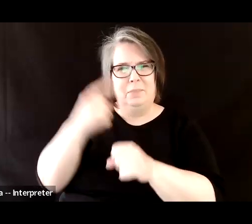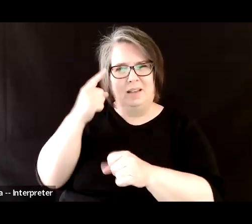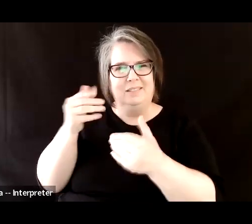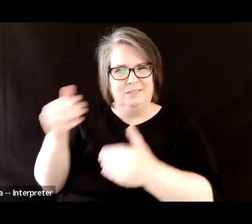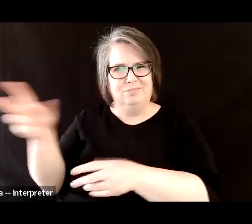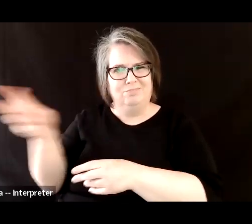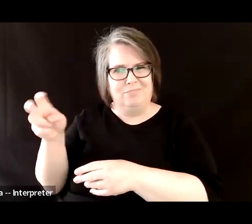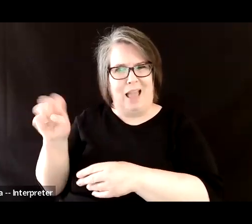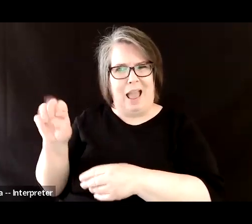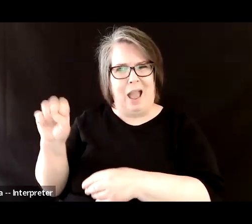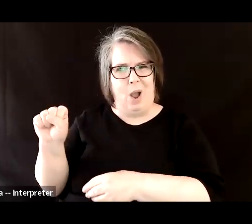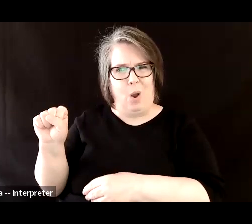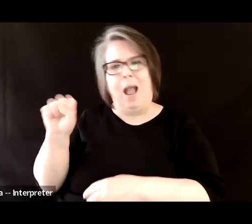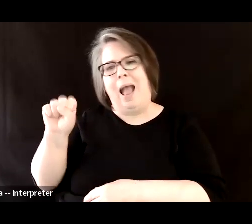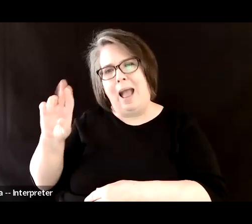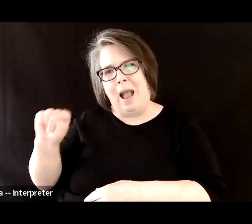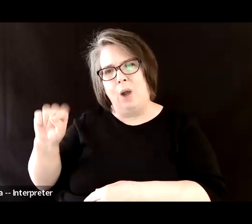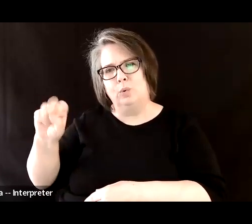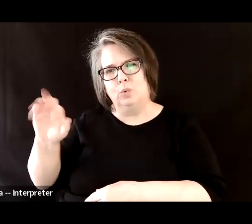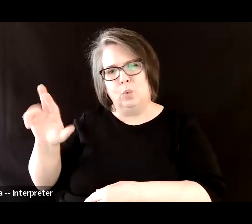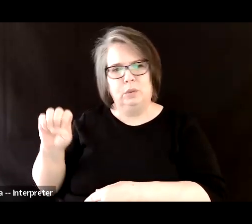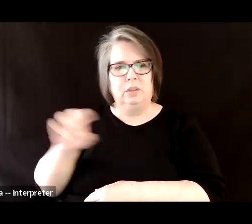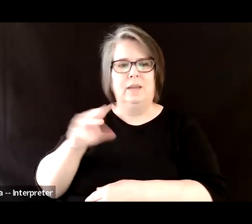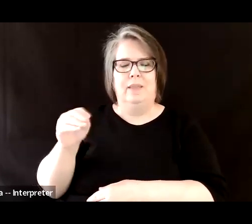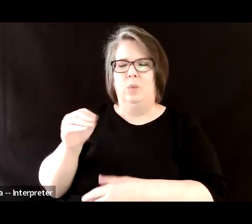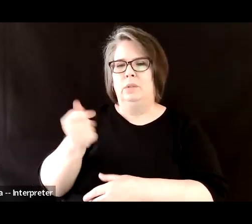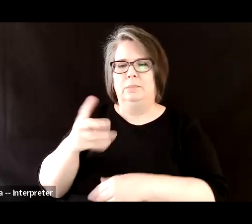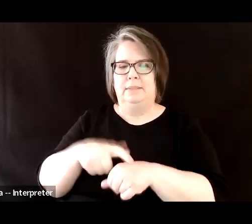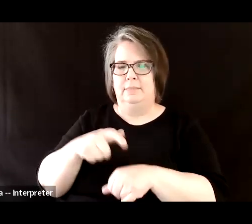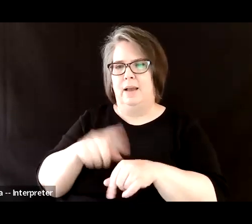And like I said, we will spend a little time doing Q&A.